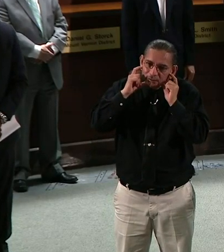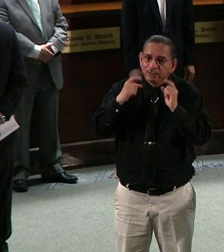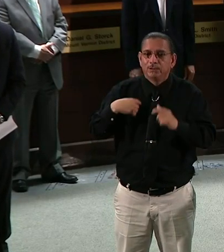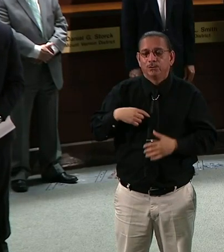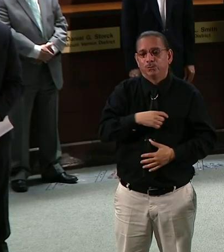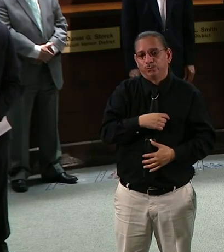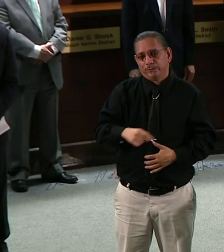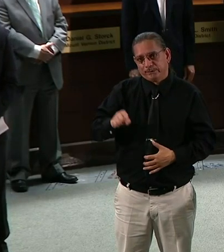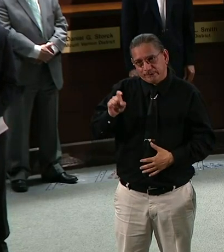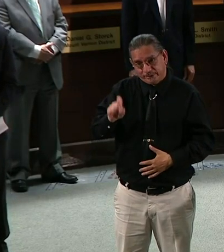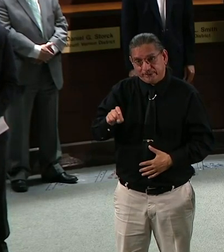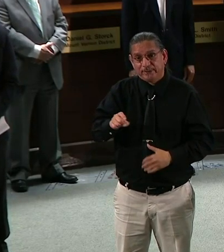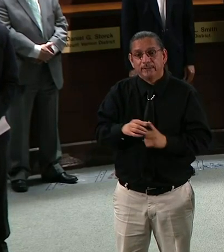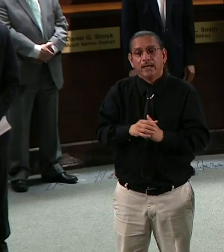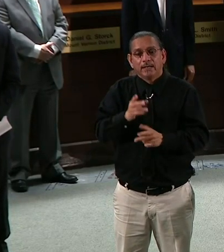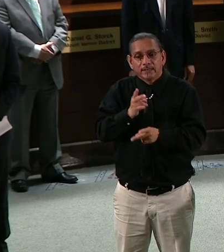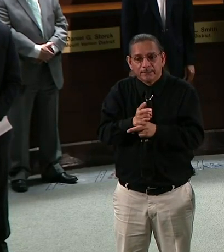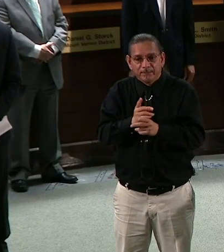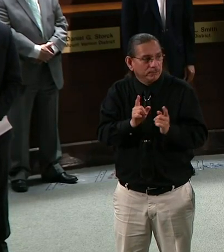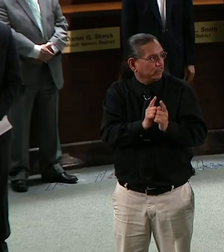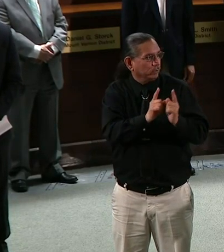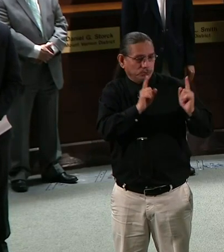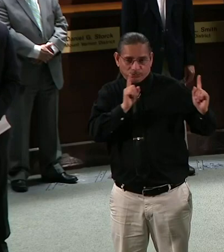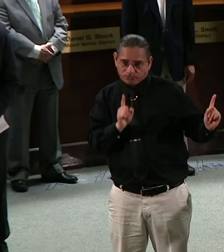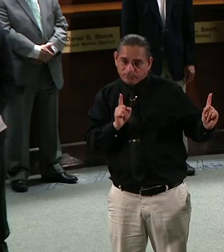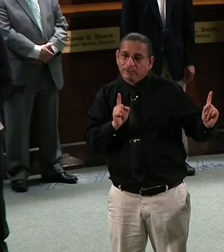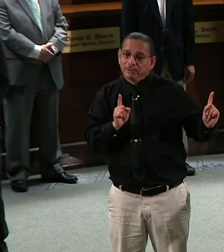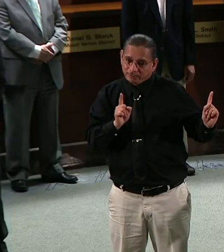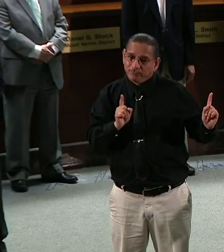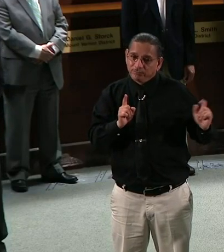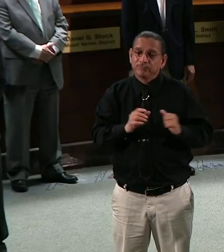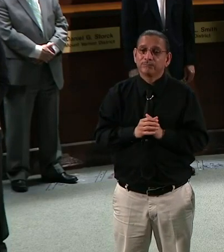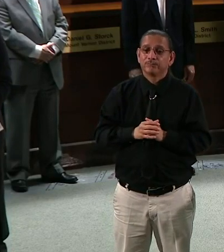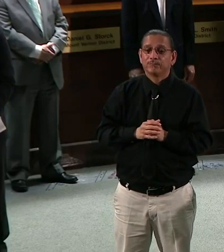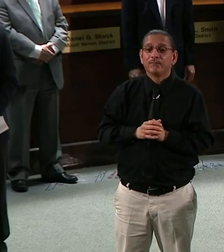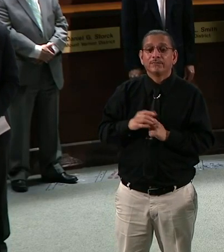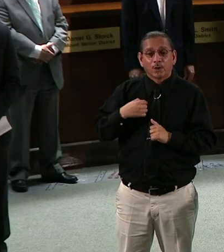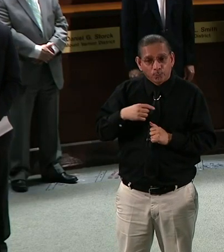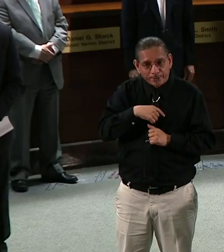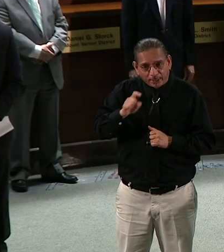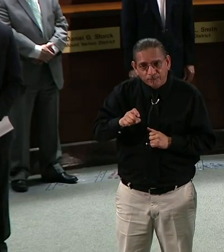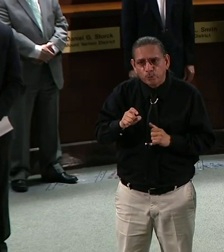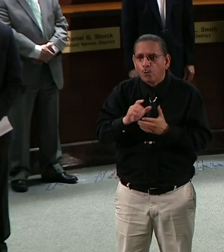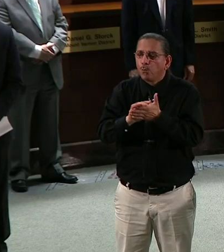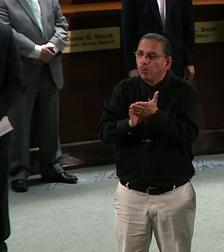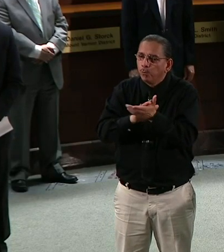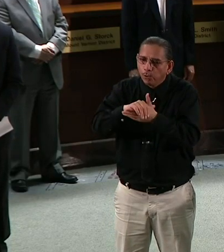MISSED NOT ALL RIGHT NOW THERE ARE. I CAN CONTINUE. SEND THEM